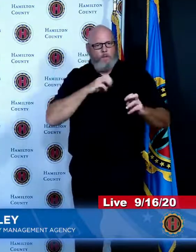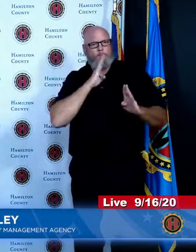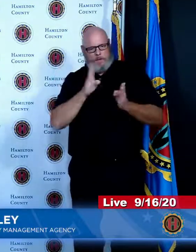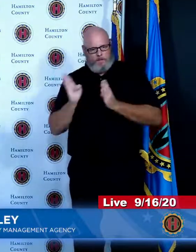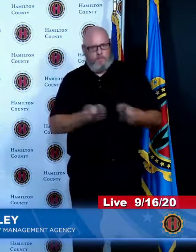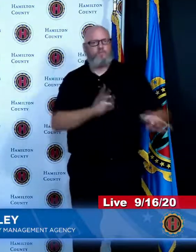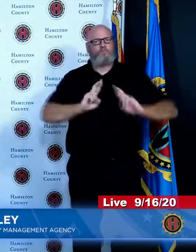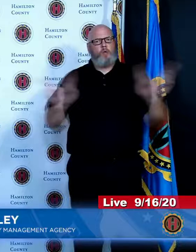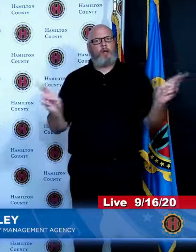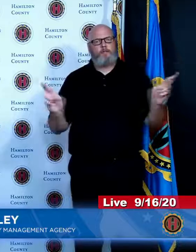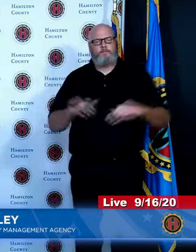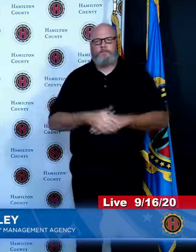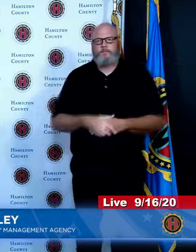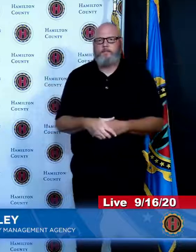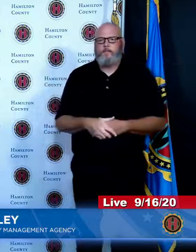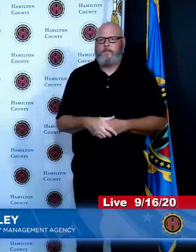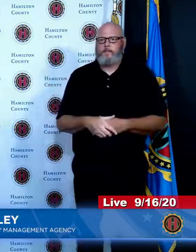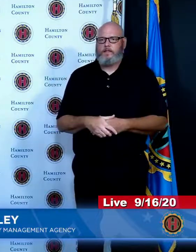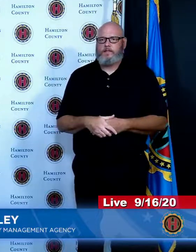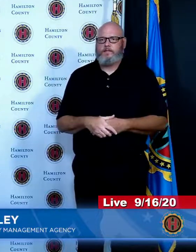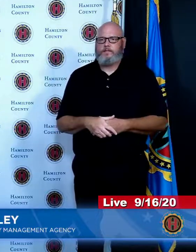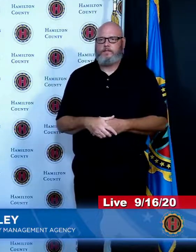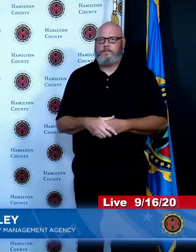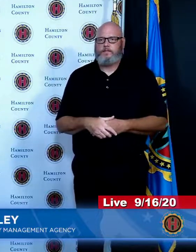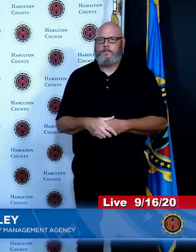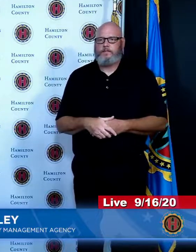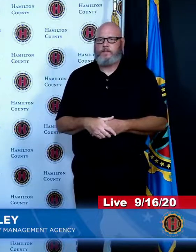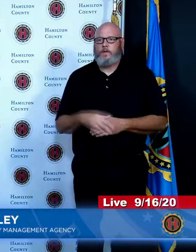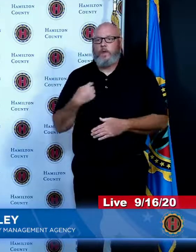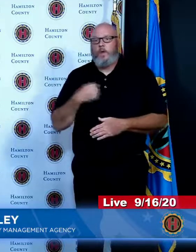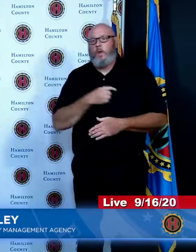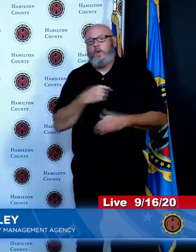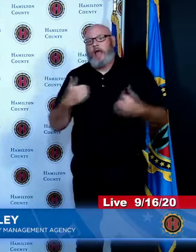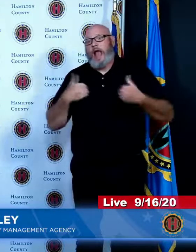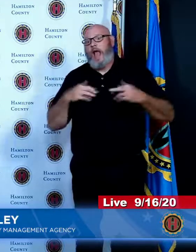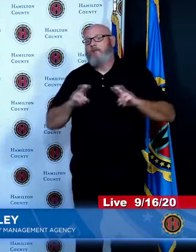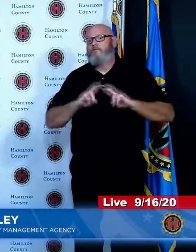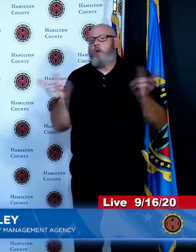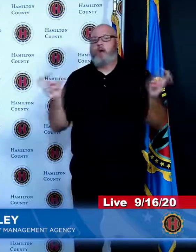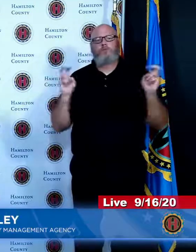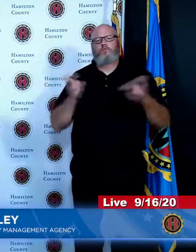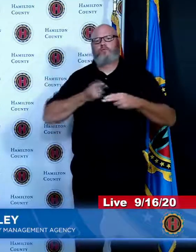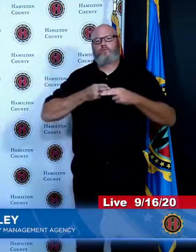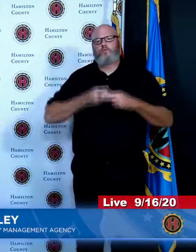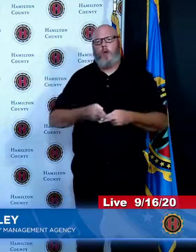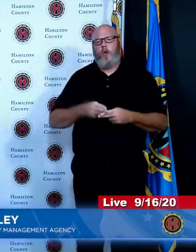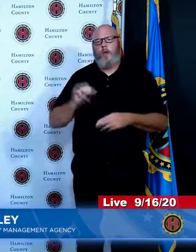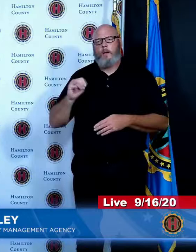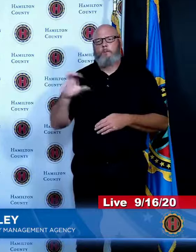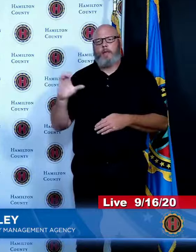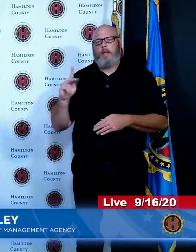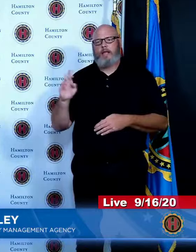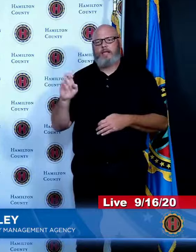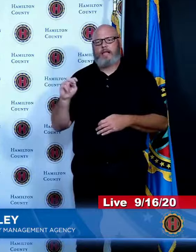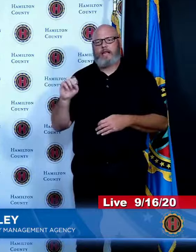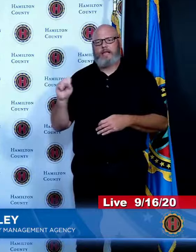of the vaccine a company called McKesson but as we move forward what will be needed storage so and what level of costs